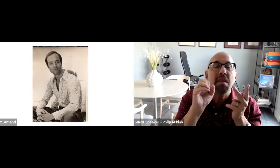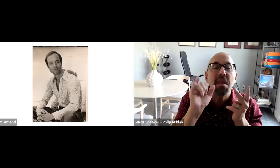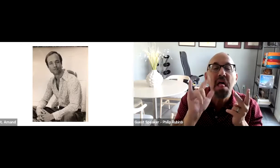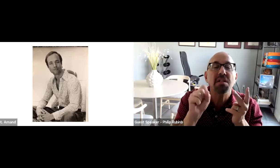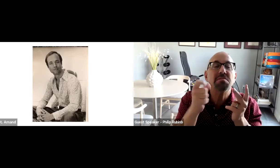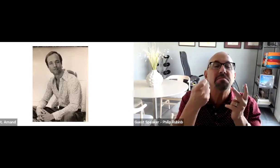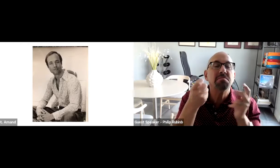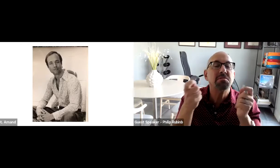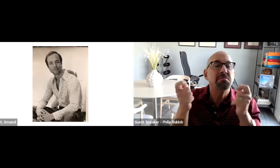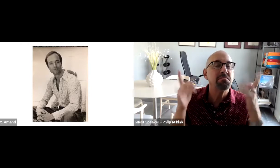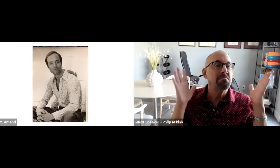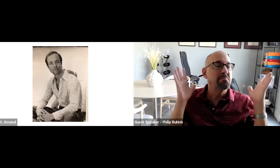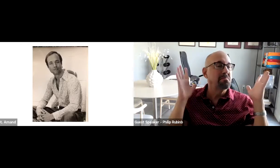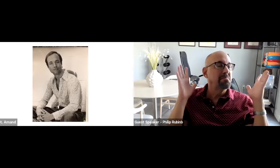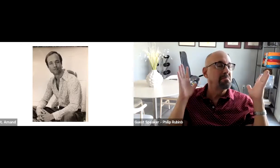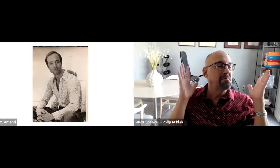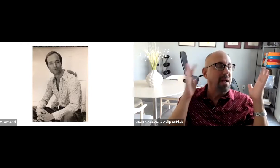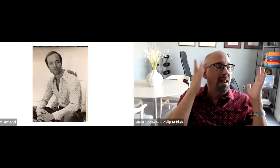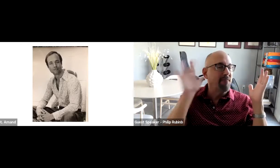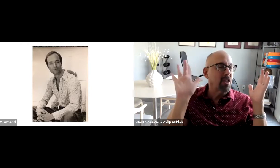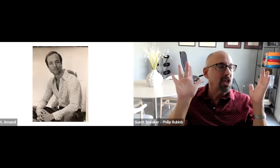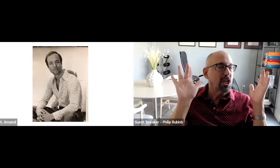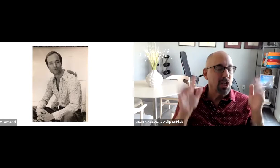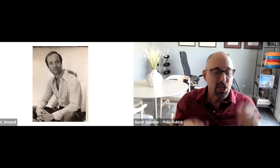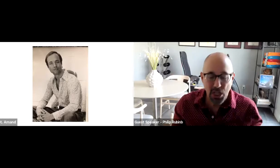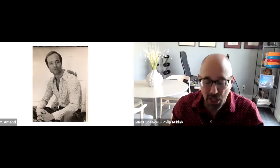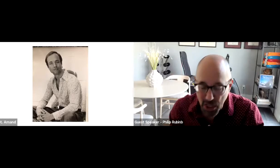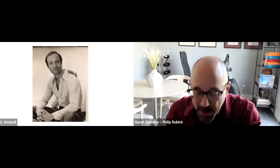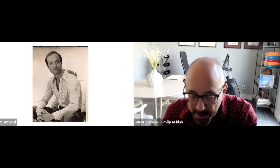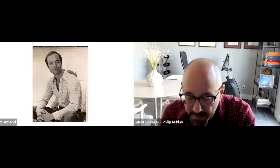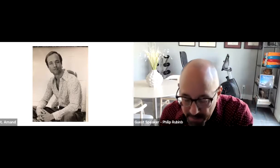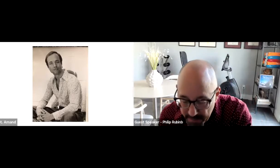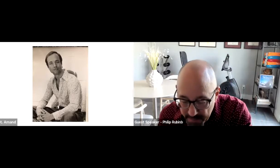All he would have to buy when he was making his creation was probably, like, glue or nails.